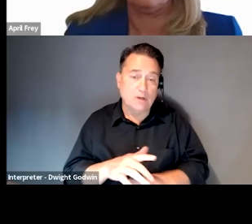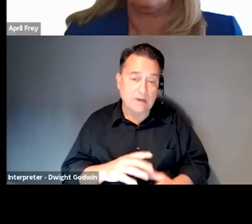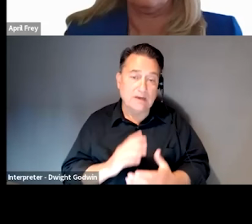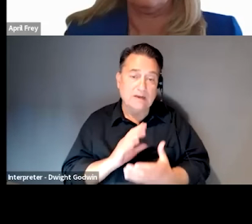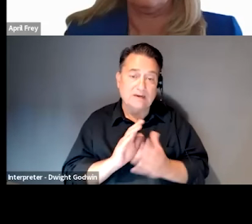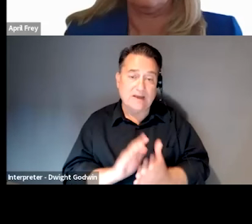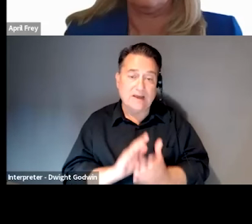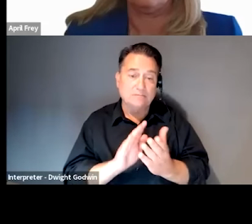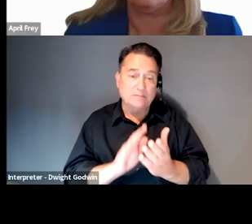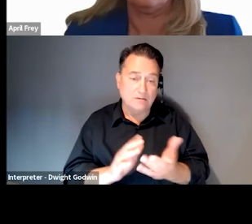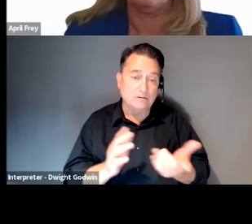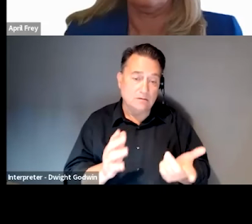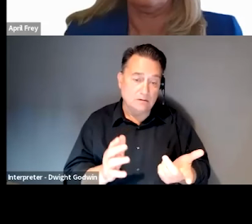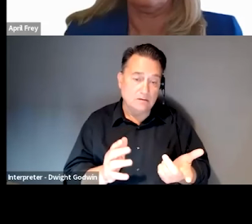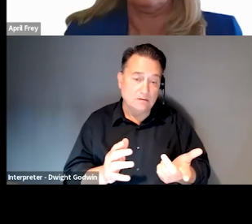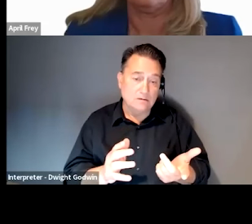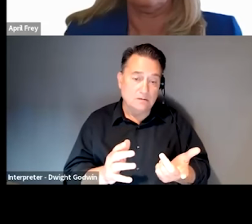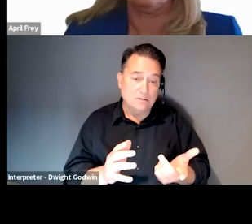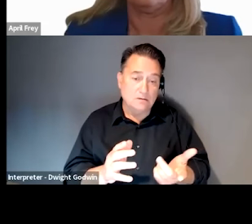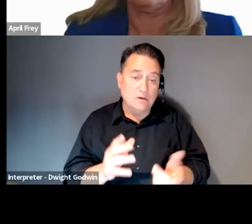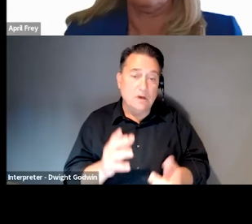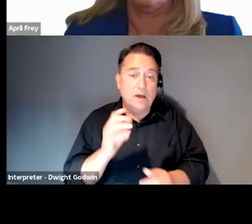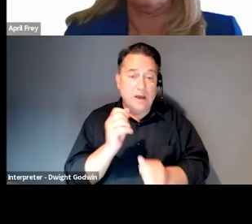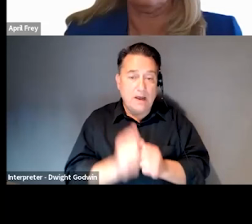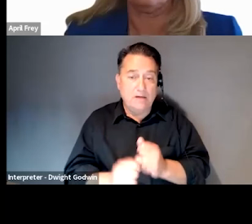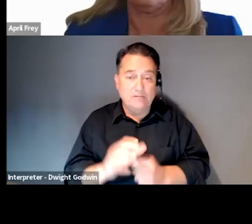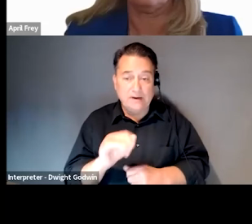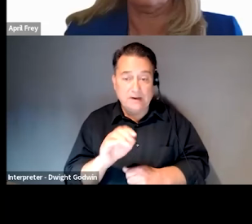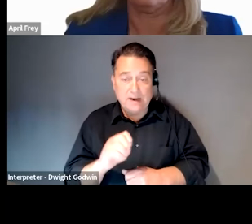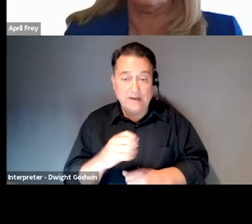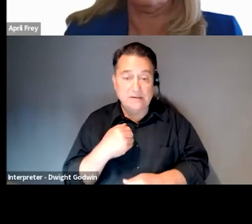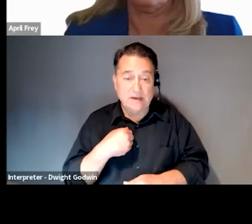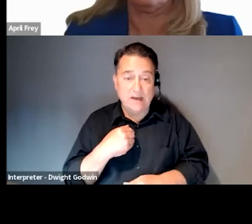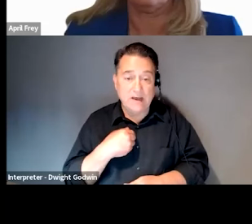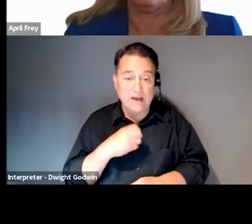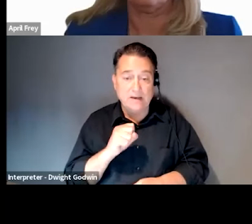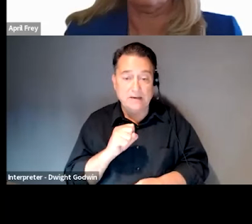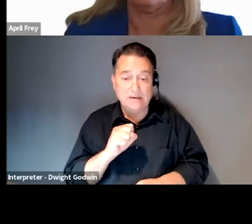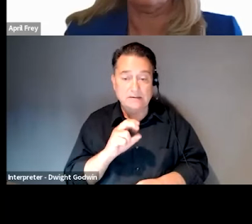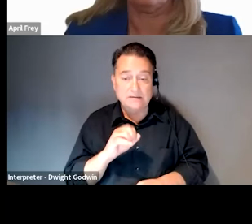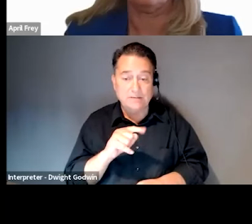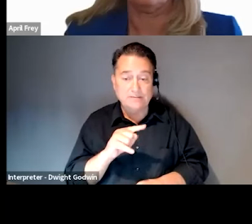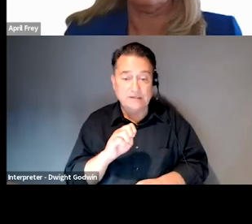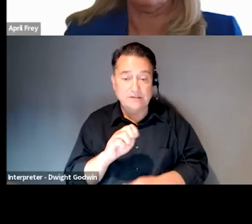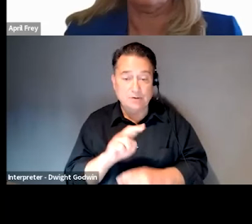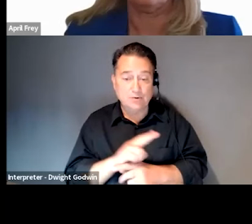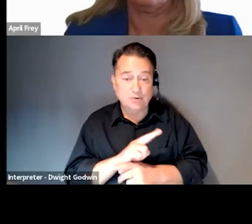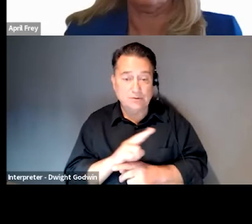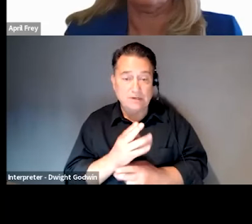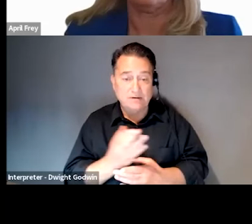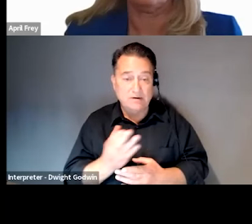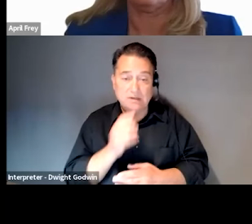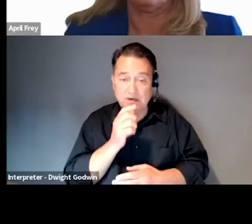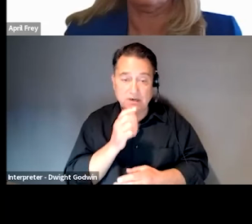for family treatment courts. For every case that has substance use as a factor, they're not getting court ordered into the family treatment court